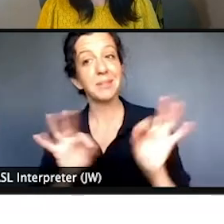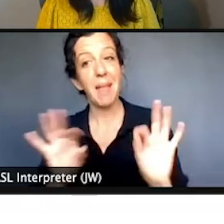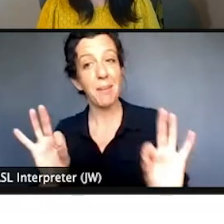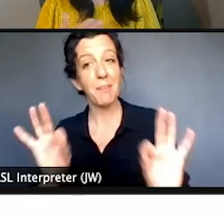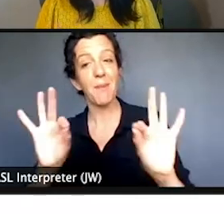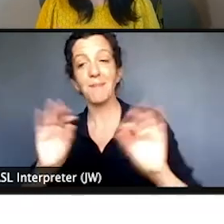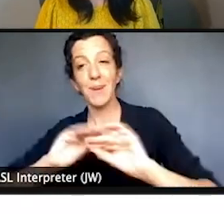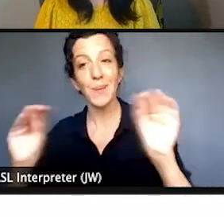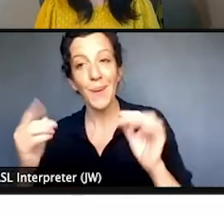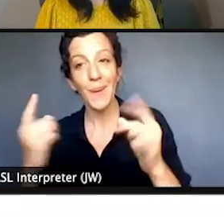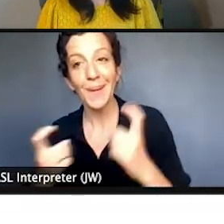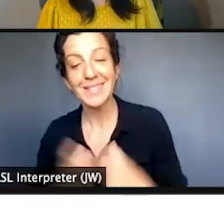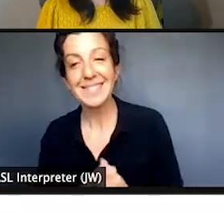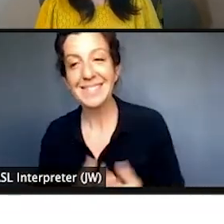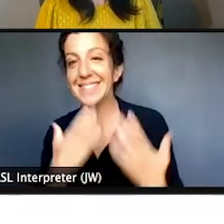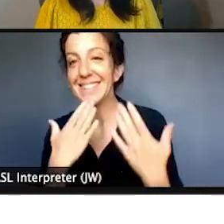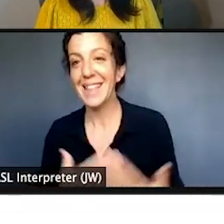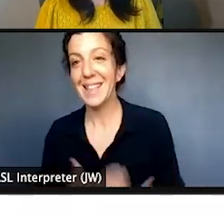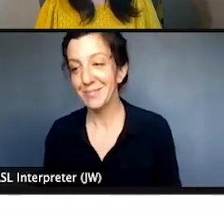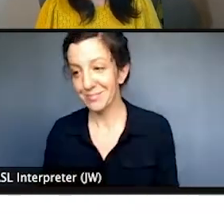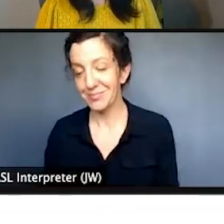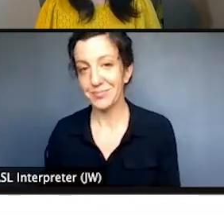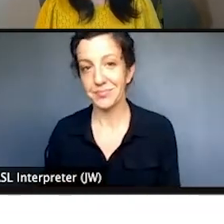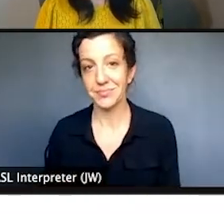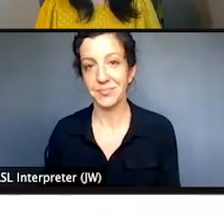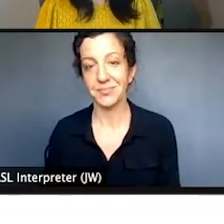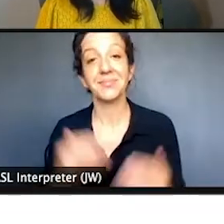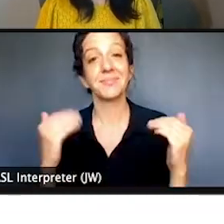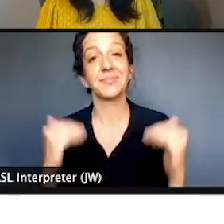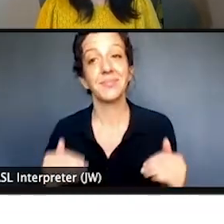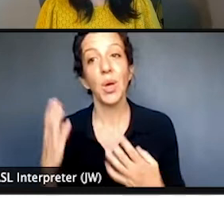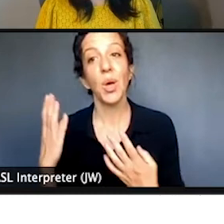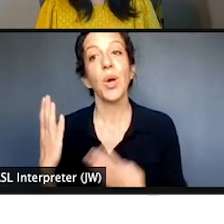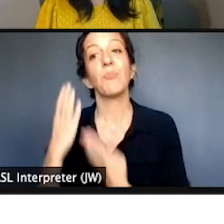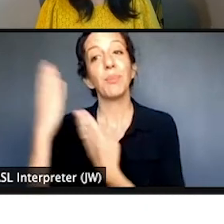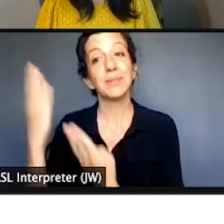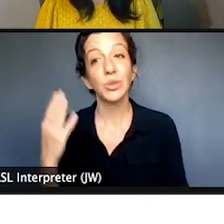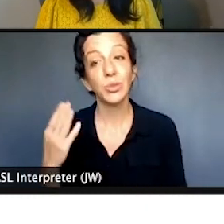that were built and completed after February 1, 1995.